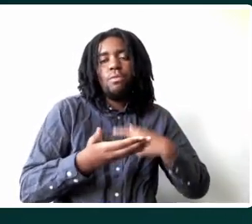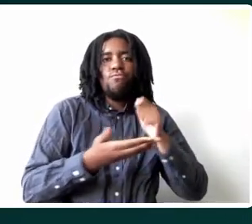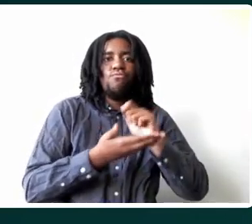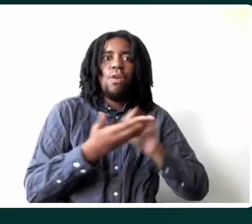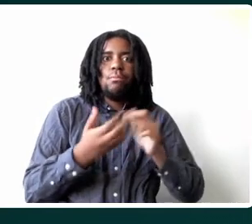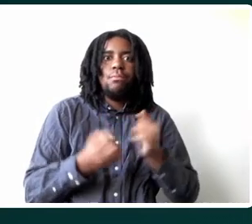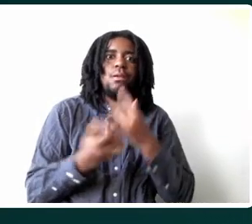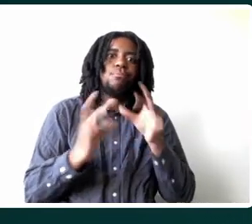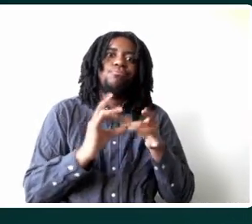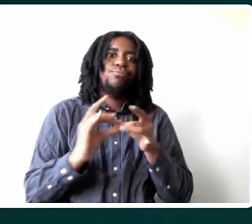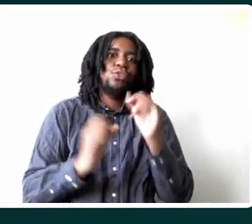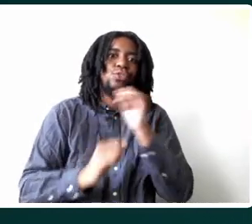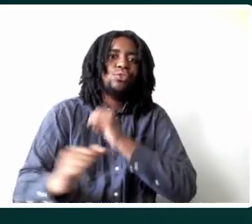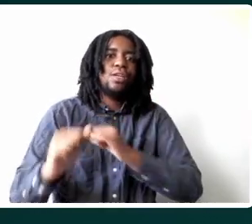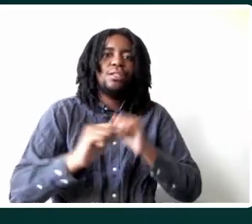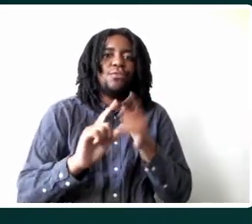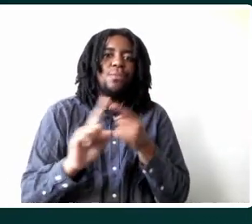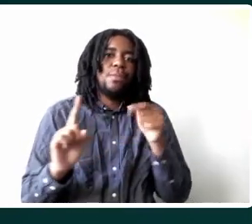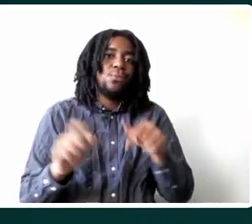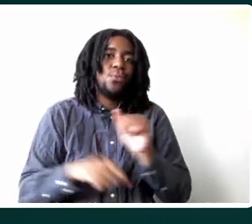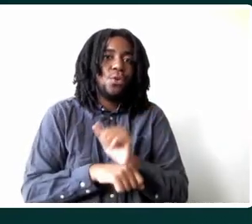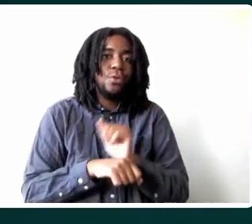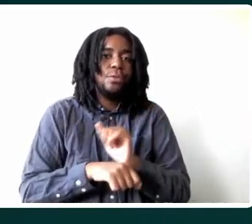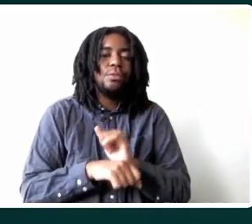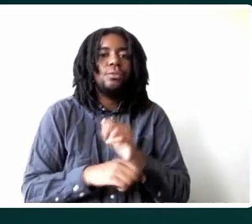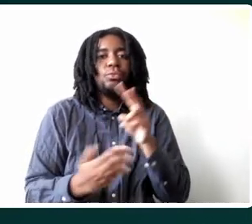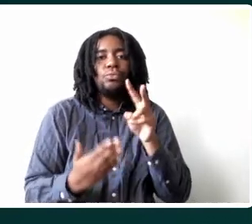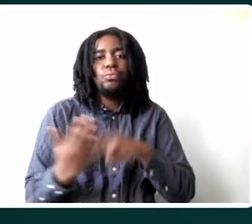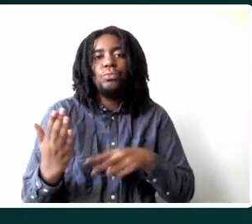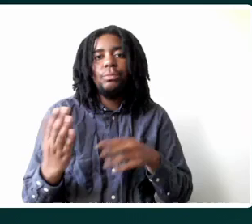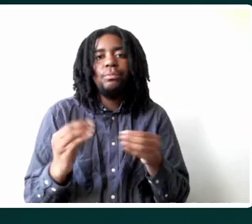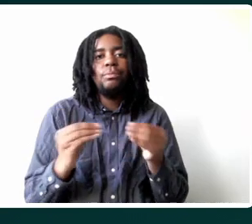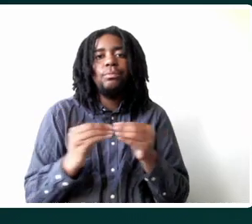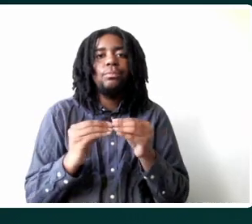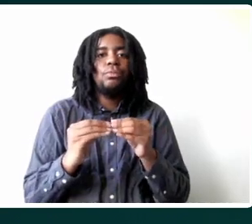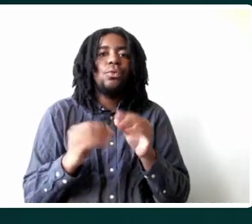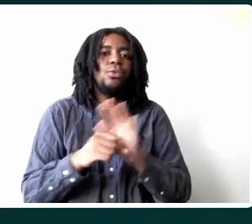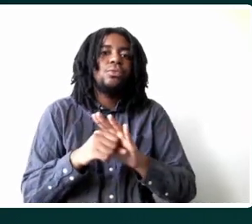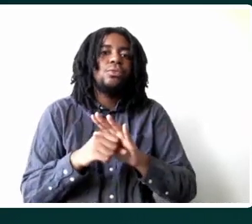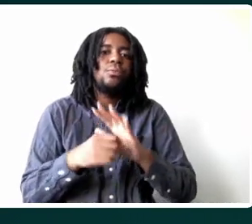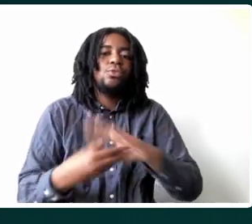this work. You can read more stories about the 3D Project in the book Civics for the World to Come.